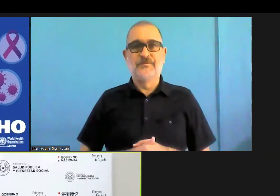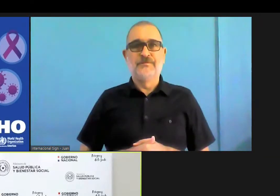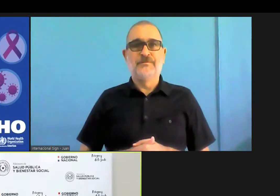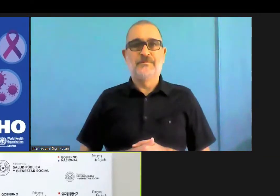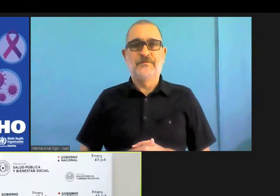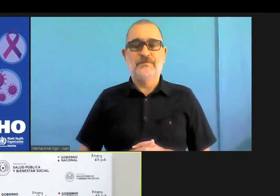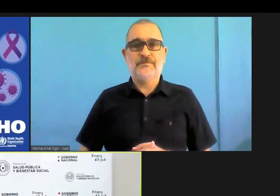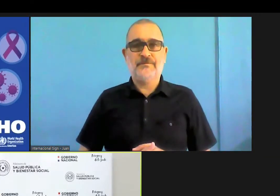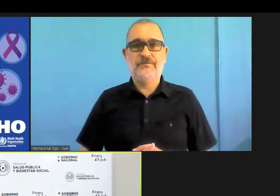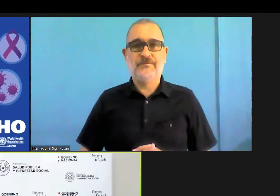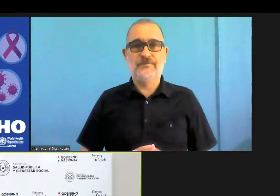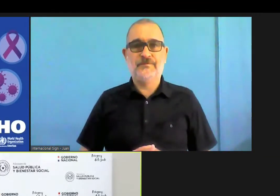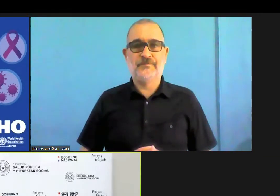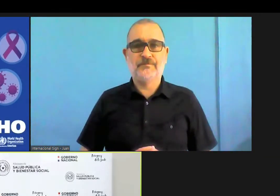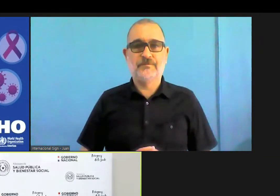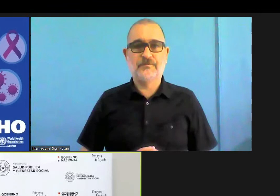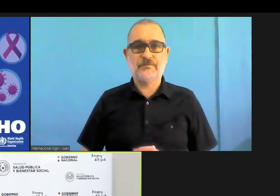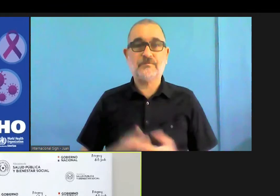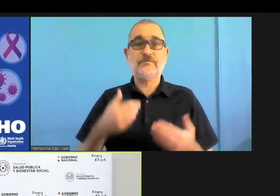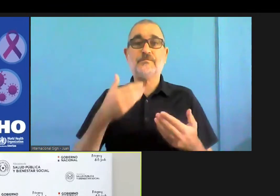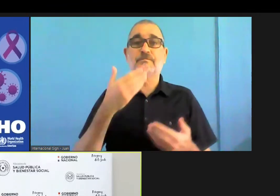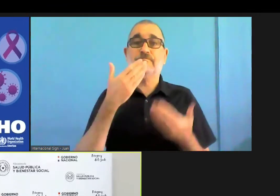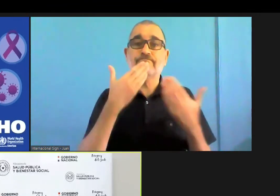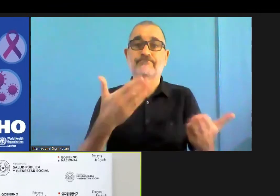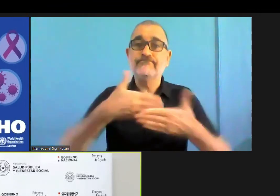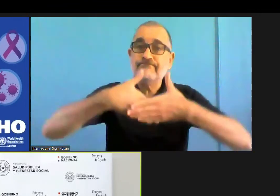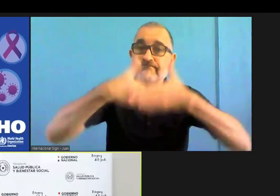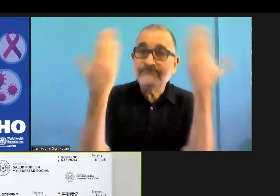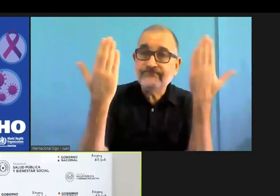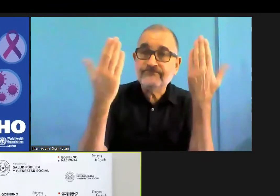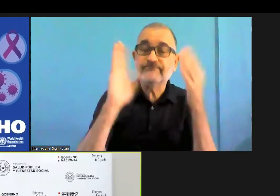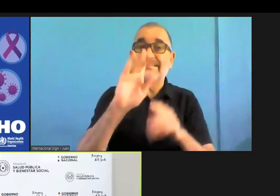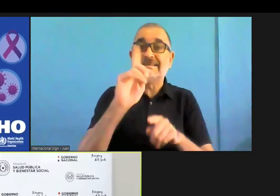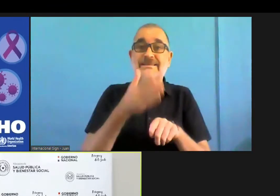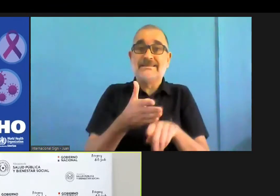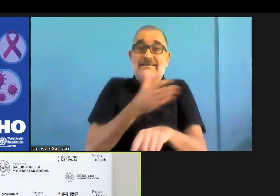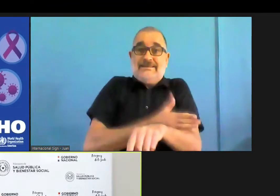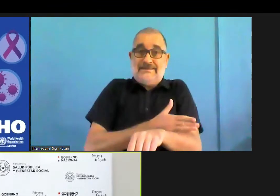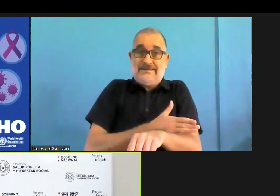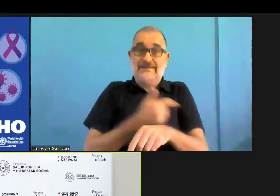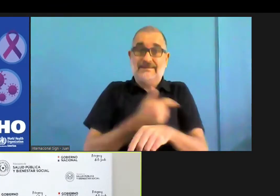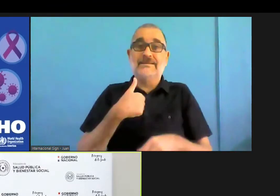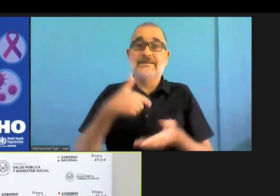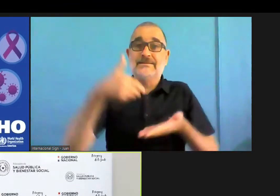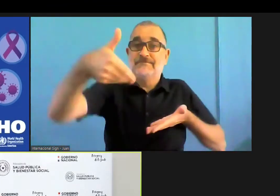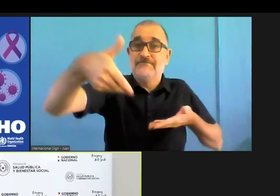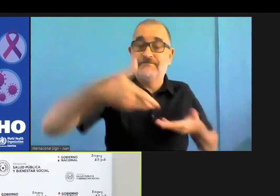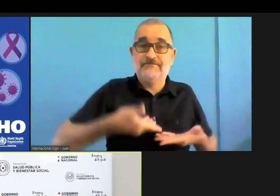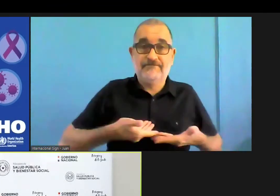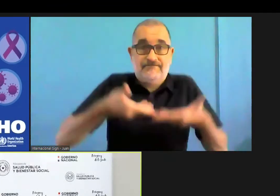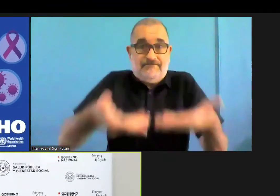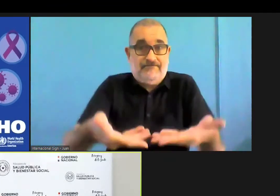the vice Minister of Health leadership and the health ministry in Paraguay.